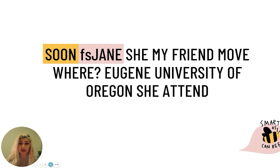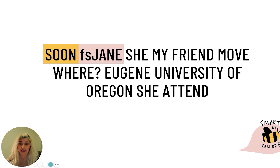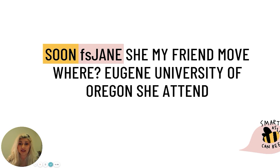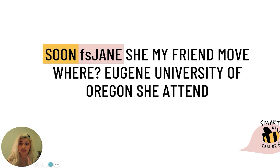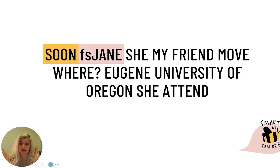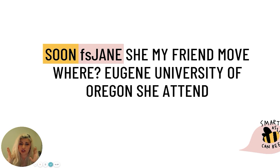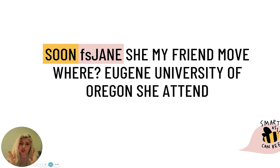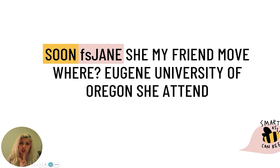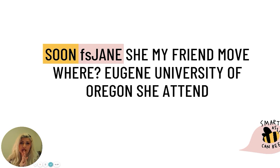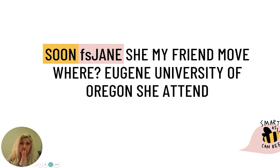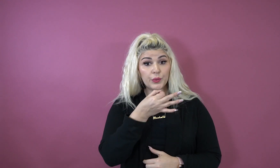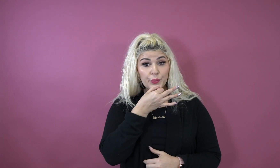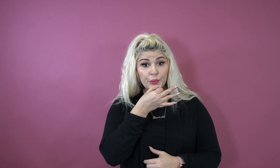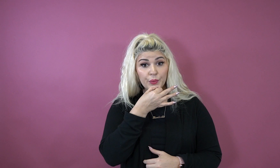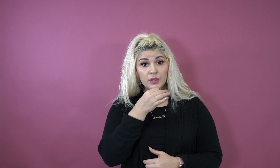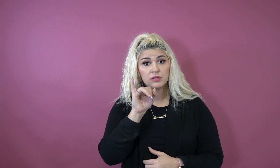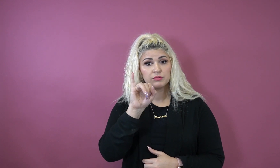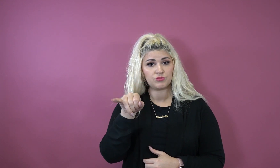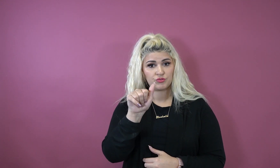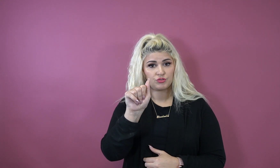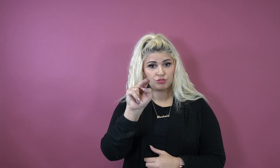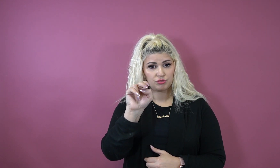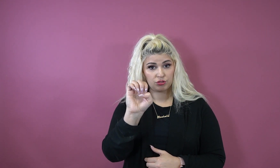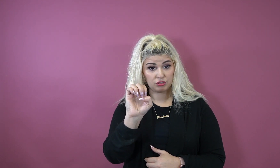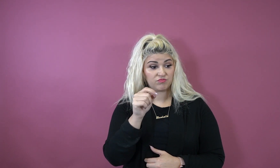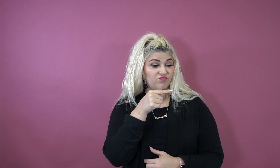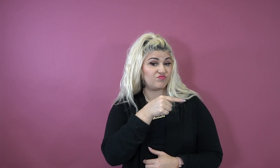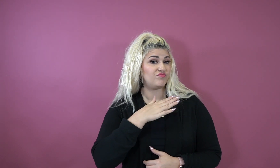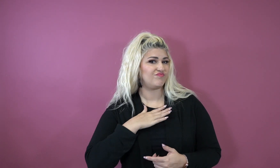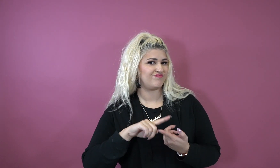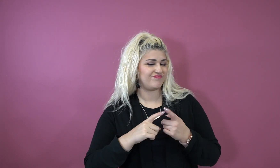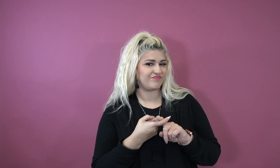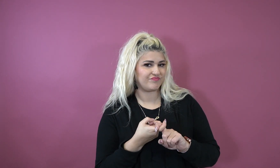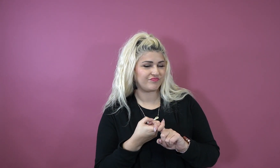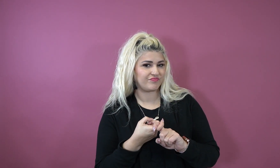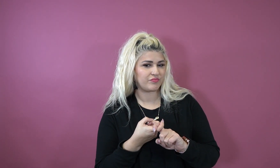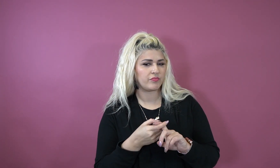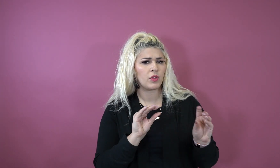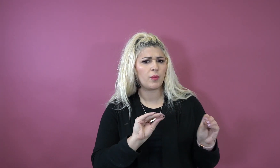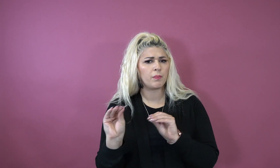and time and comments and all the various types of comments. So you can stop going,